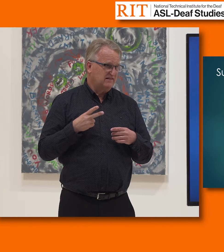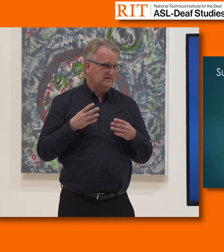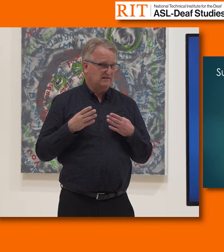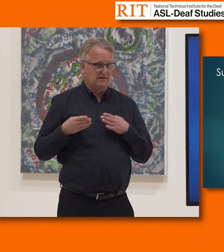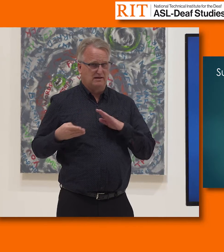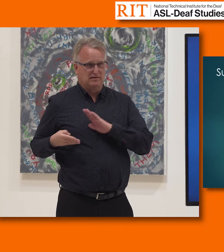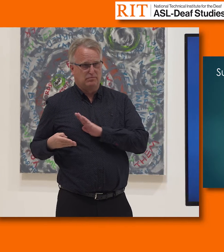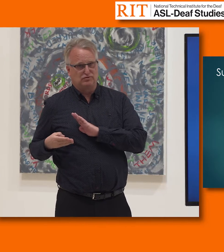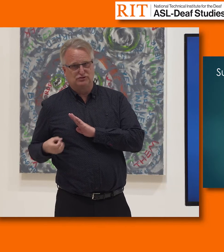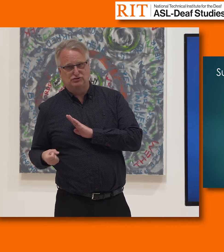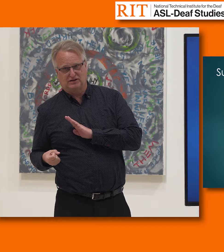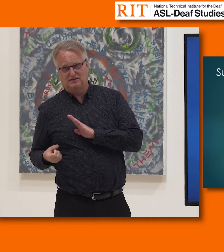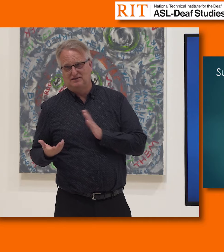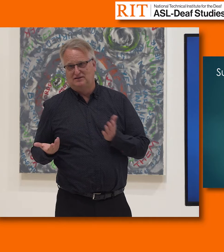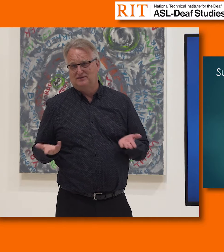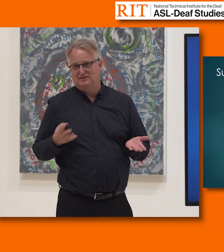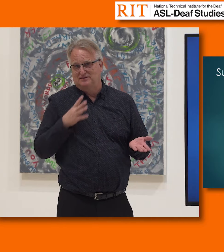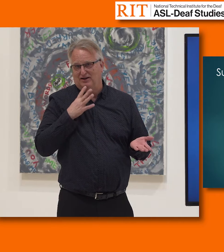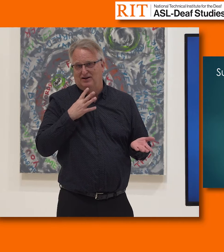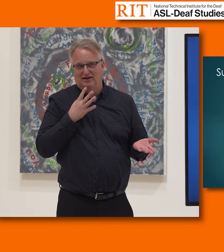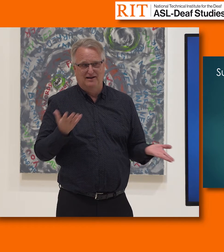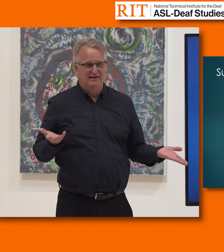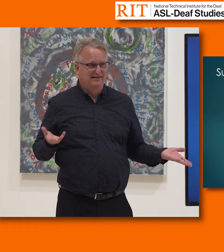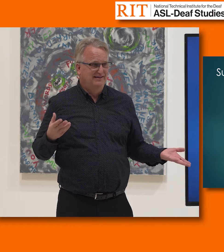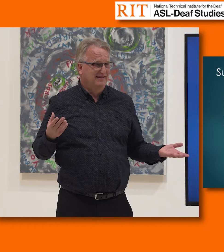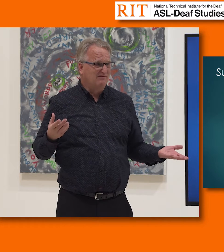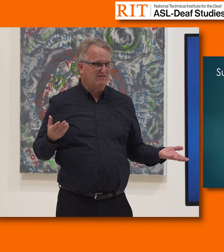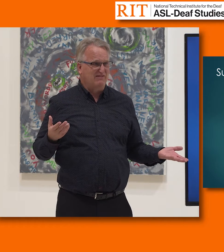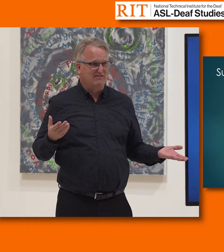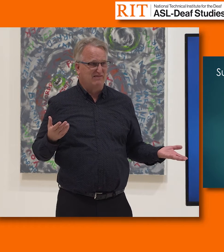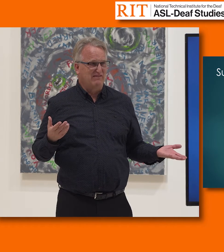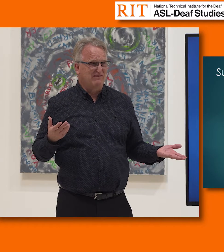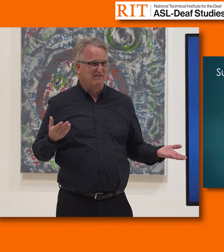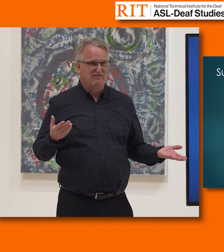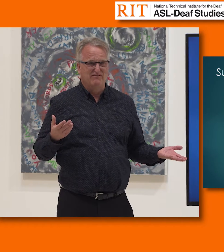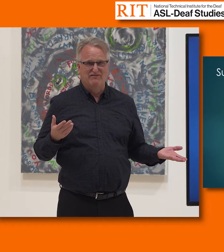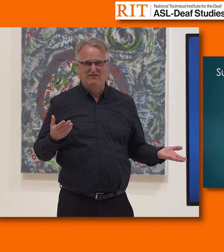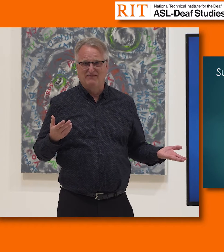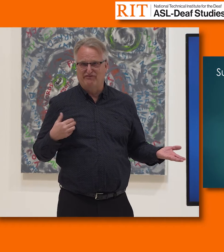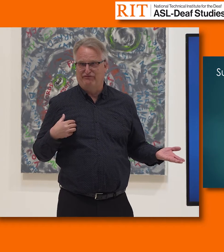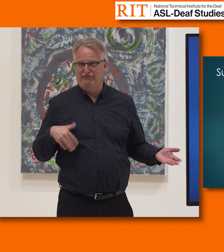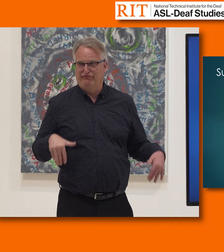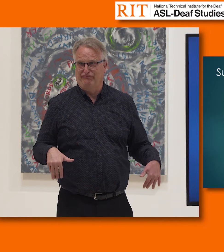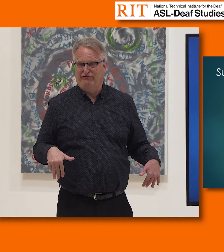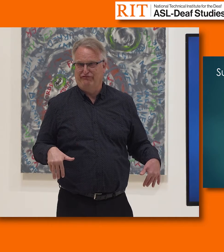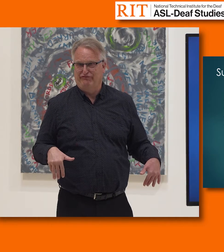Dealing with academic discourse. And sometimes, I would see the interpreters just, you know,